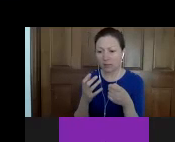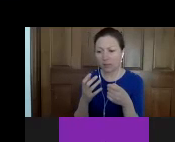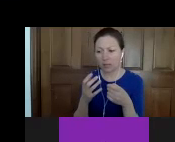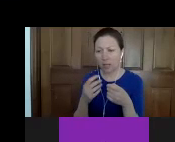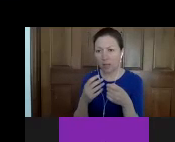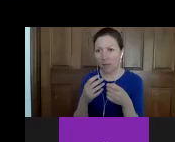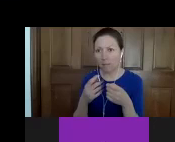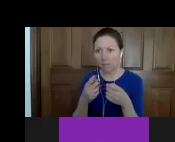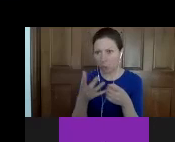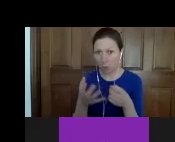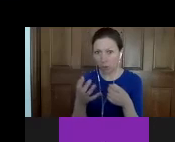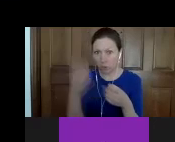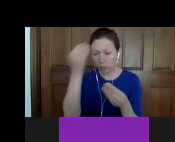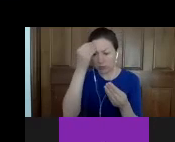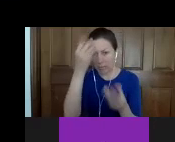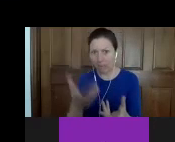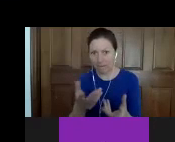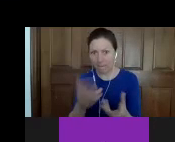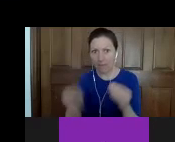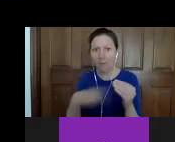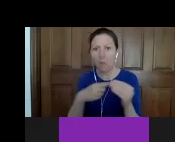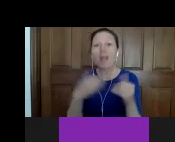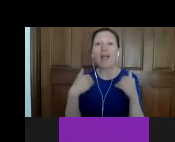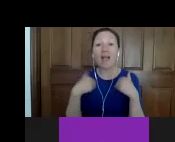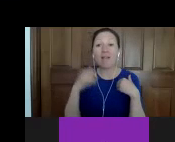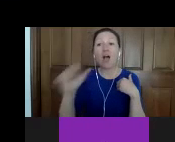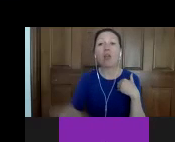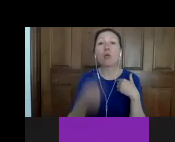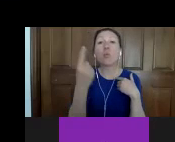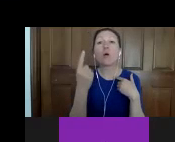Do you want to tell them about we've got another session that, one that Blair and Danielle